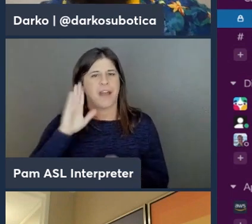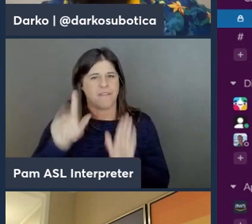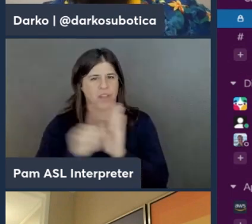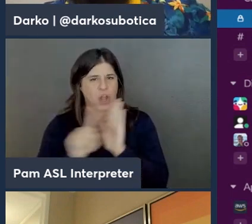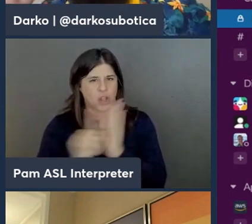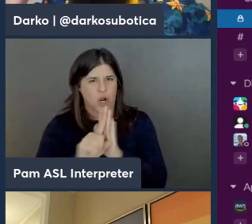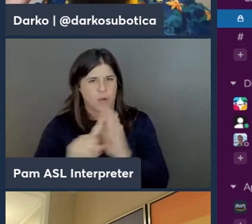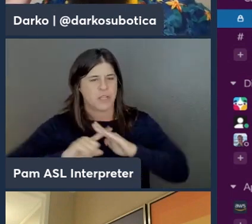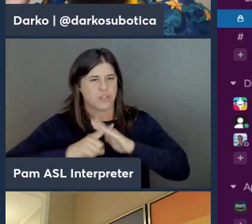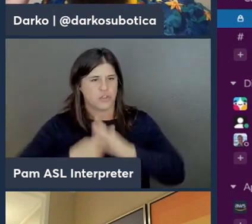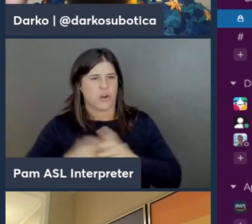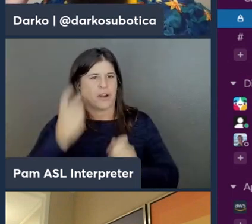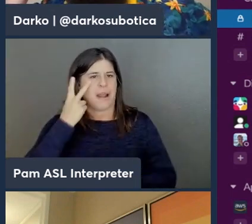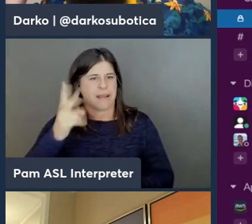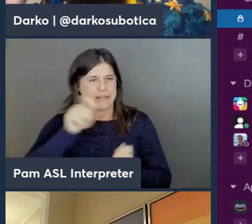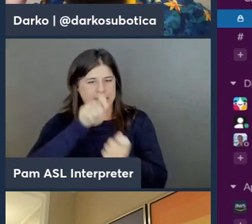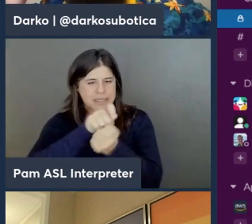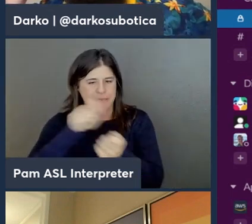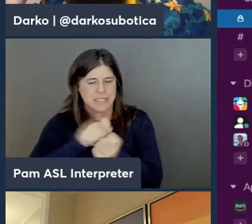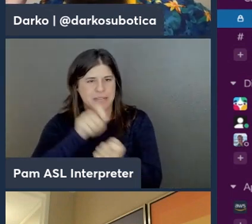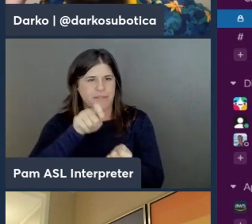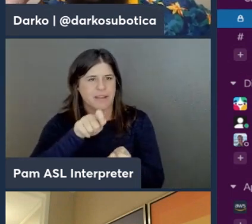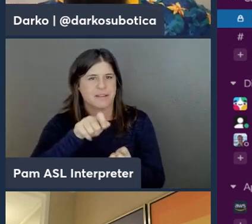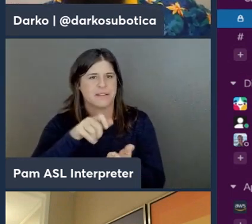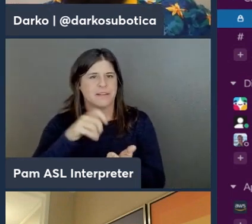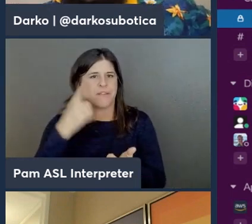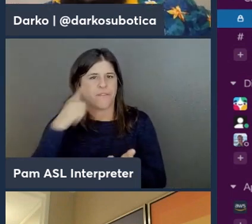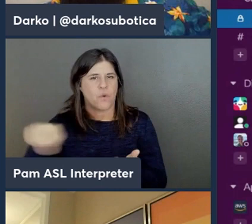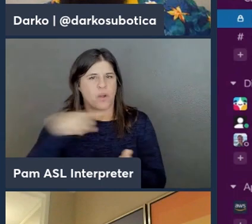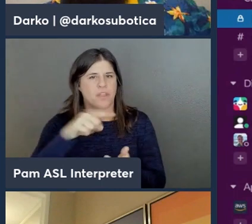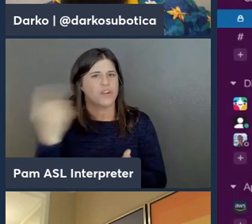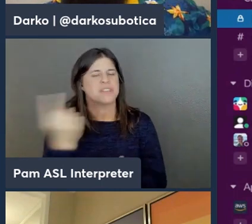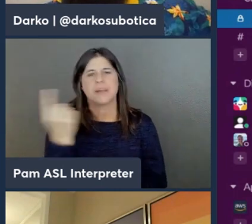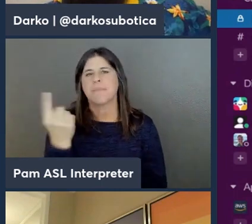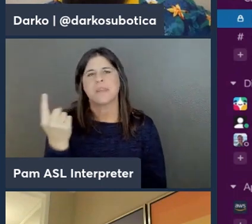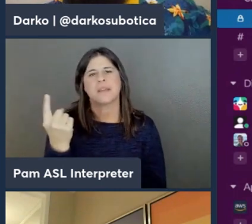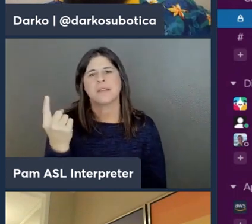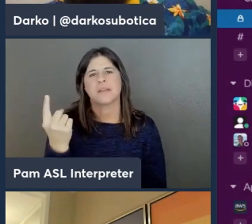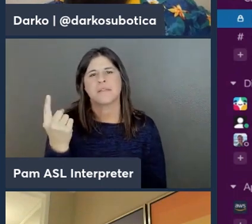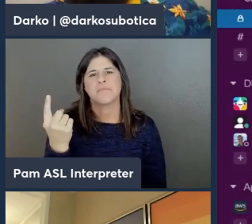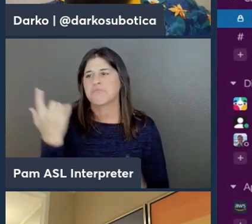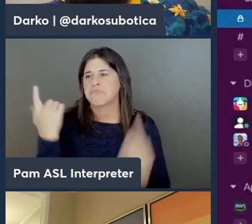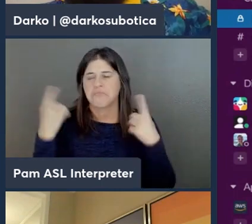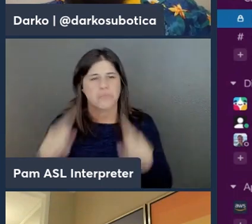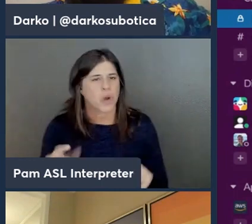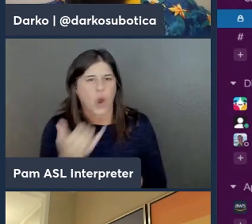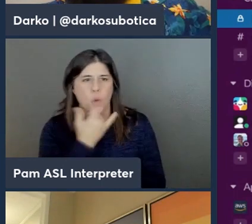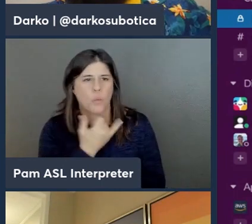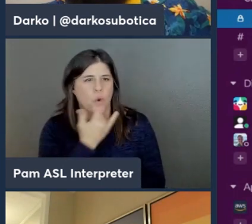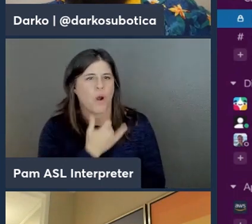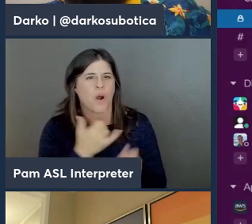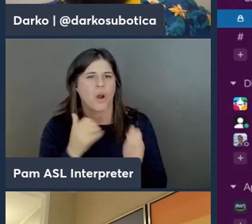I can see details here. As there's something gone wrong with grip, a Lambda function.